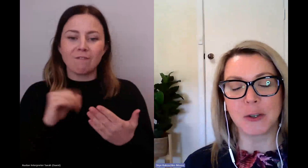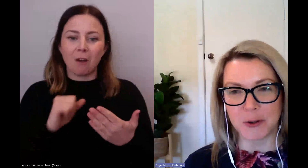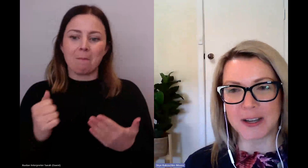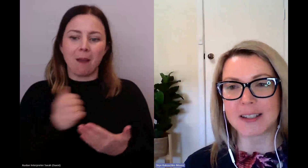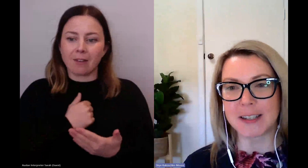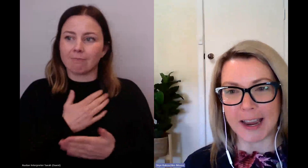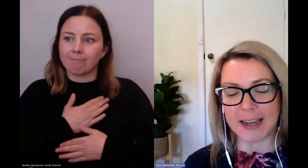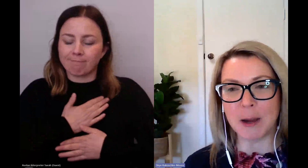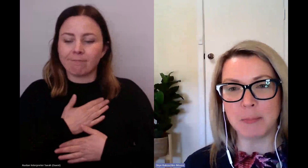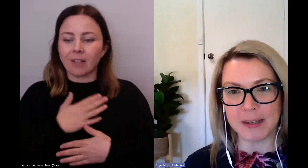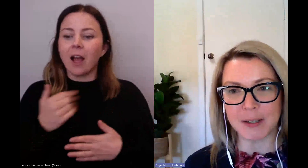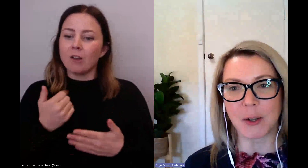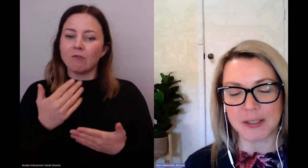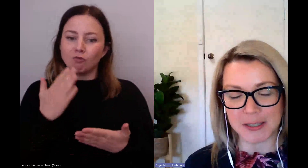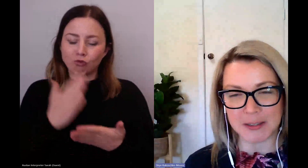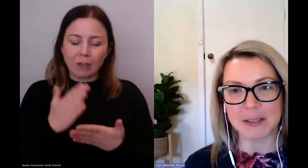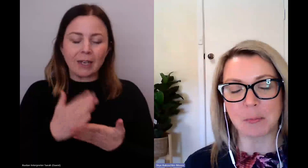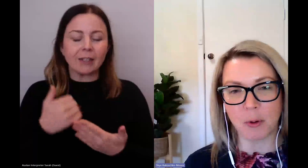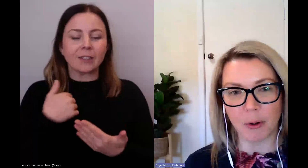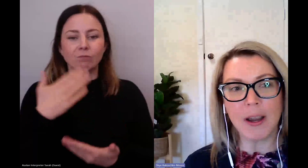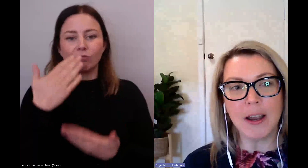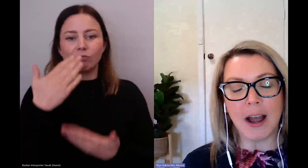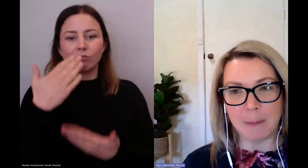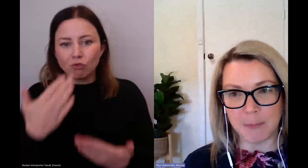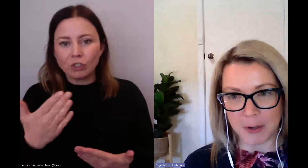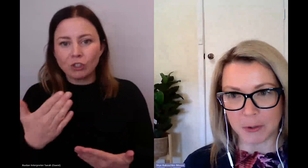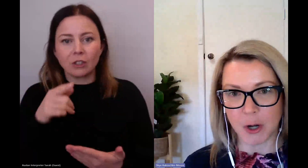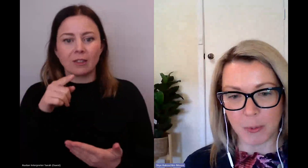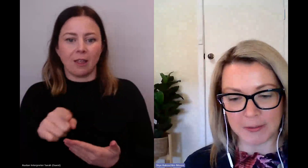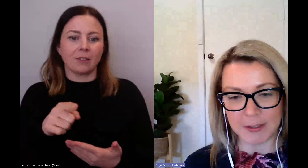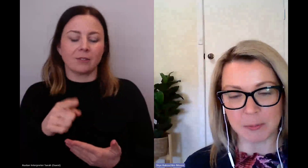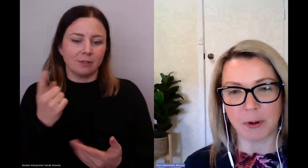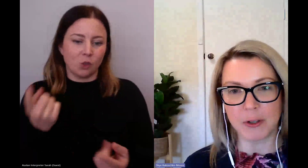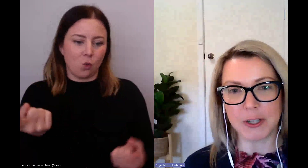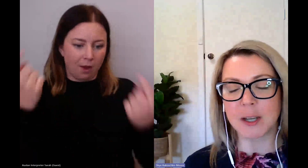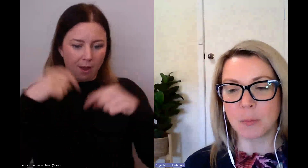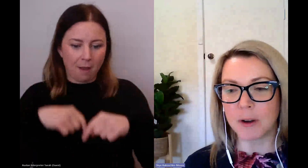for joining us today it means a lot to see the support that you're showing this project and